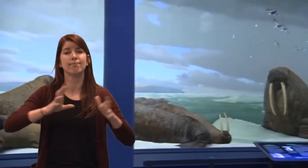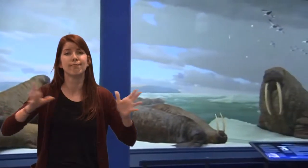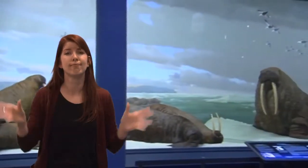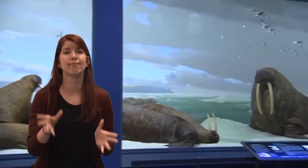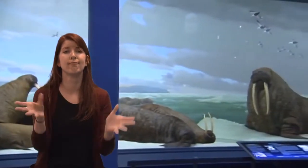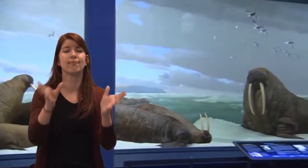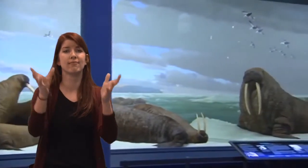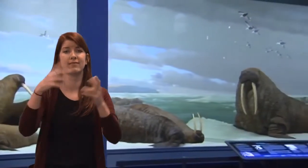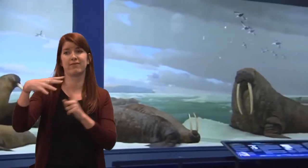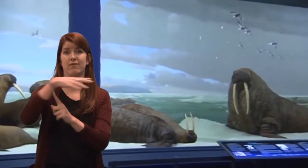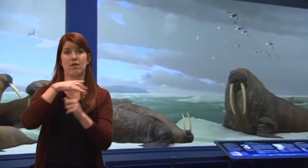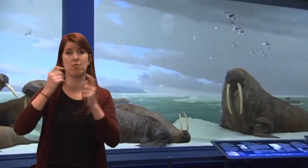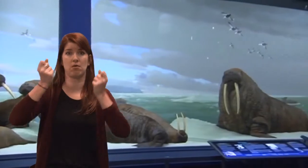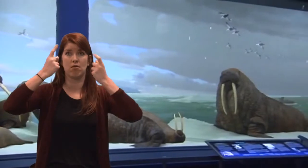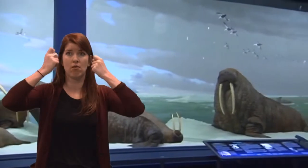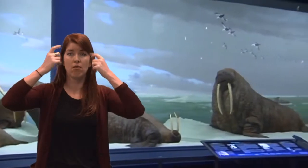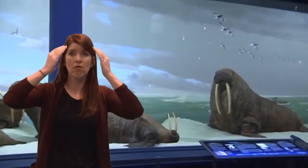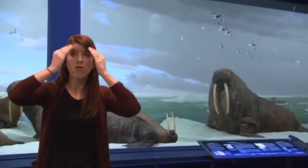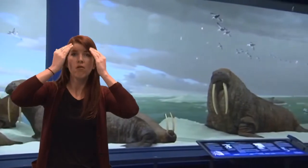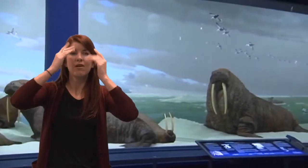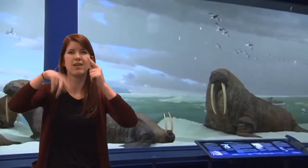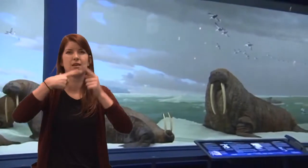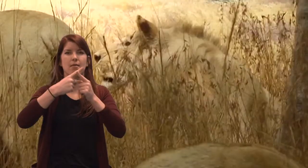and concern about vanishing wildlife.